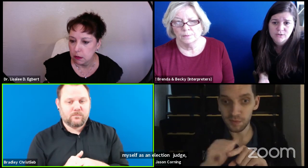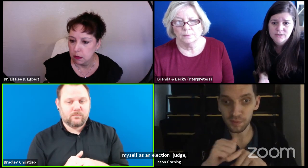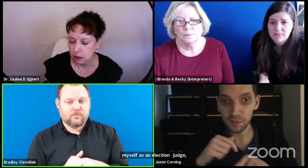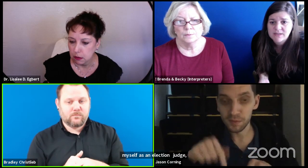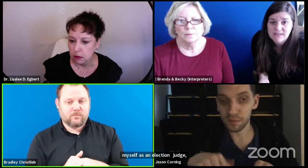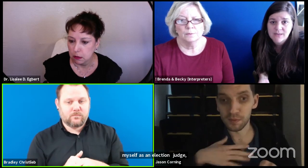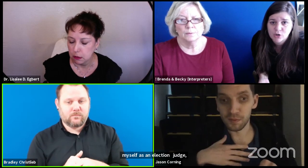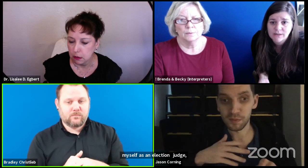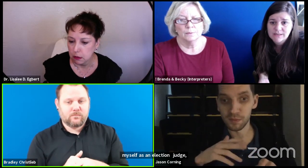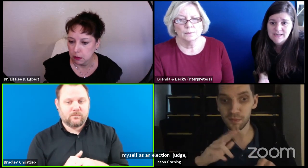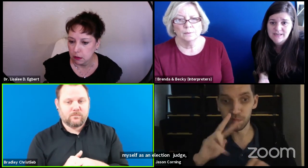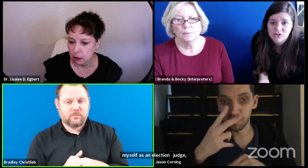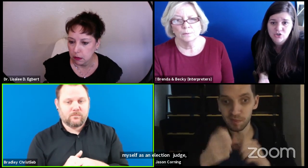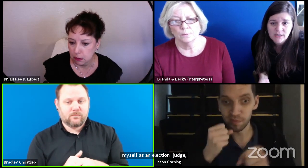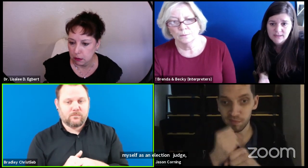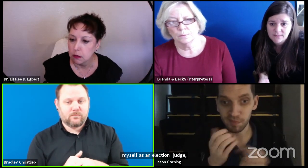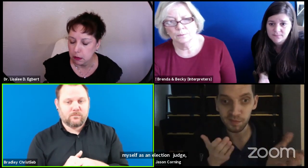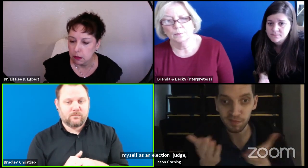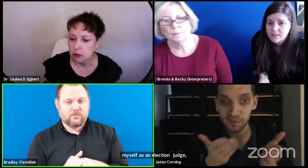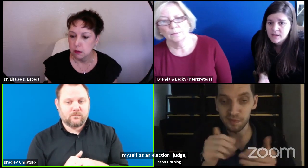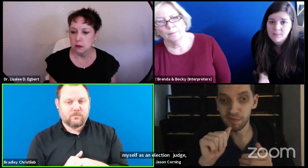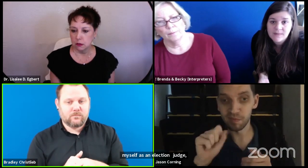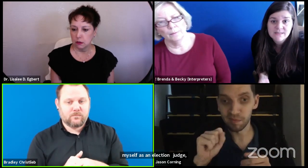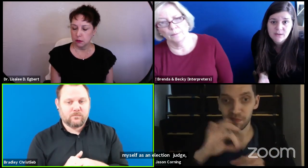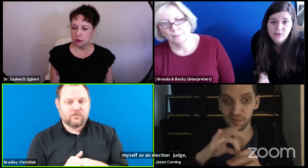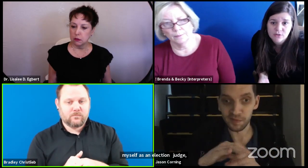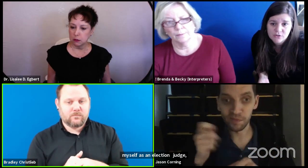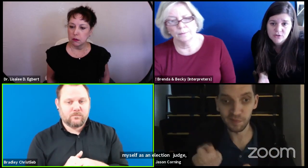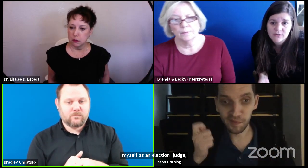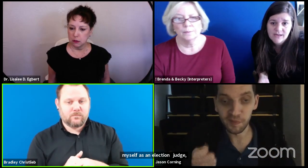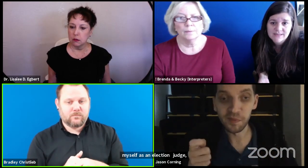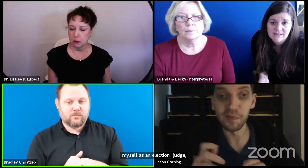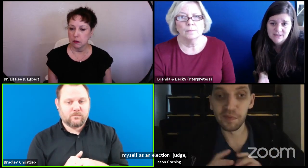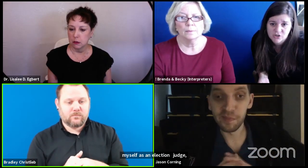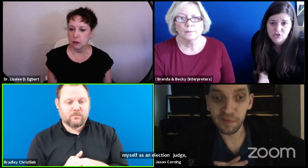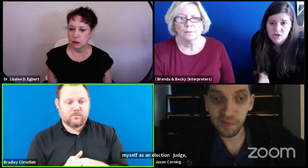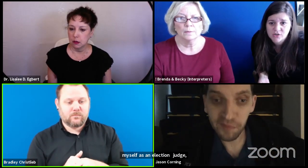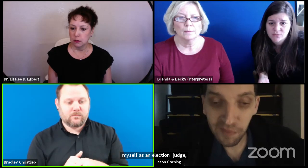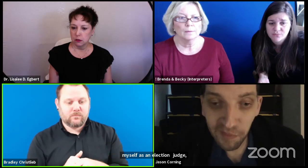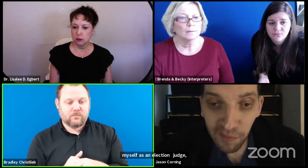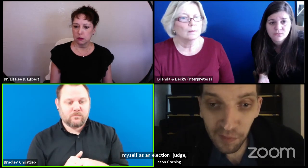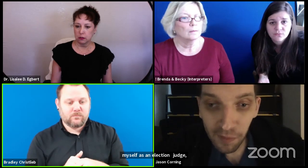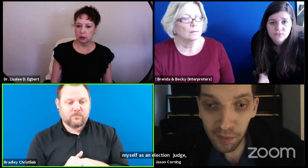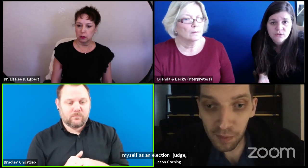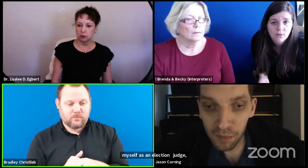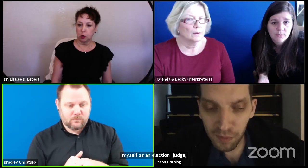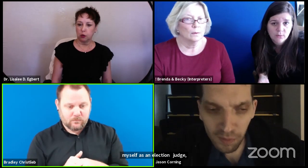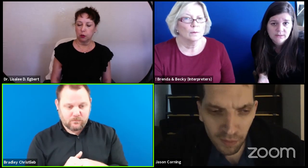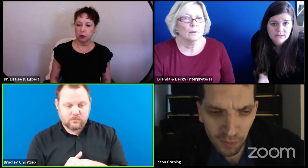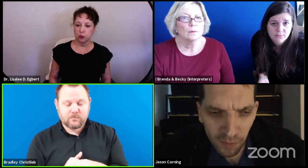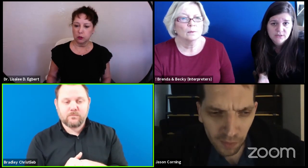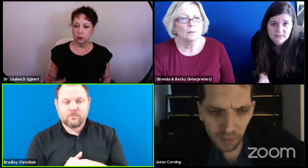to that because I am currently taking this training. This is my third year serving as an election judge, so I would be willing to participate